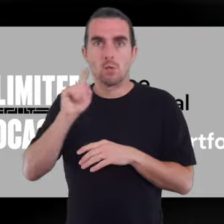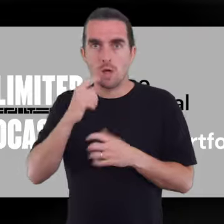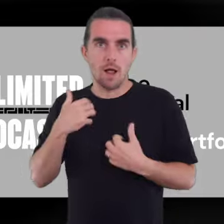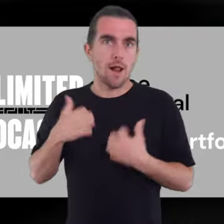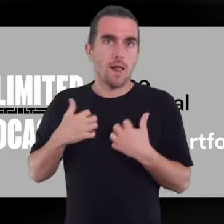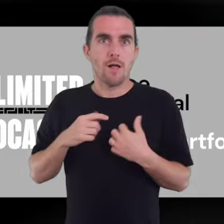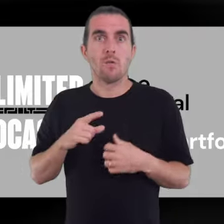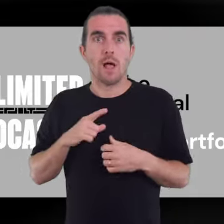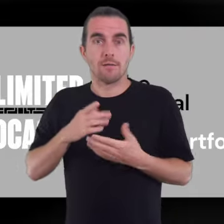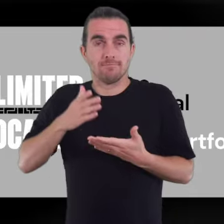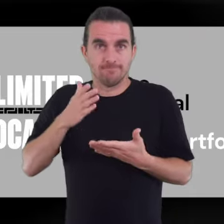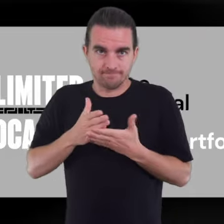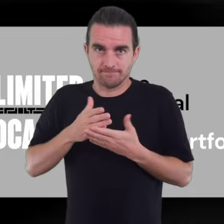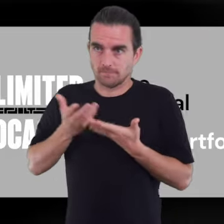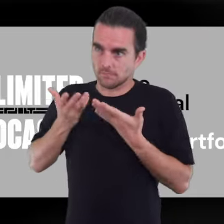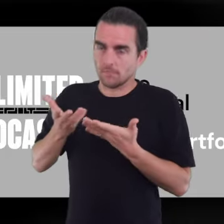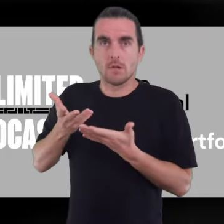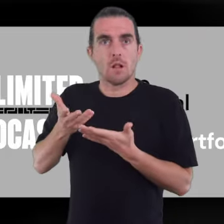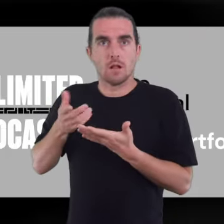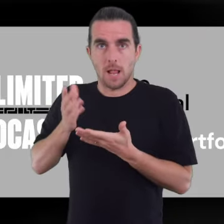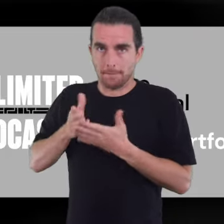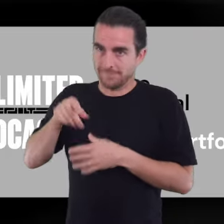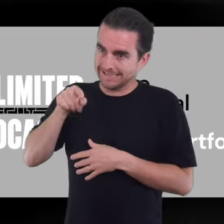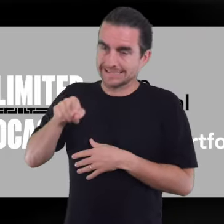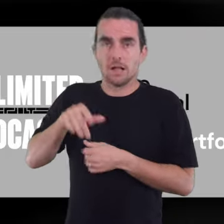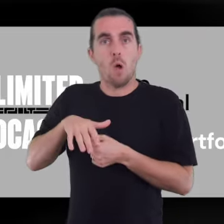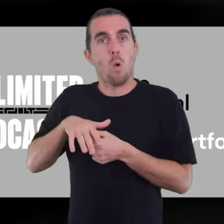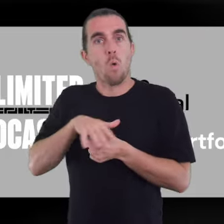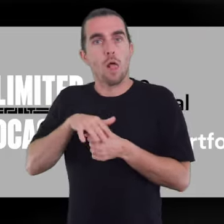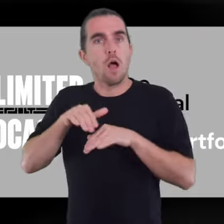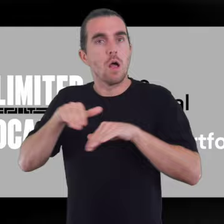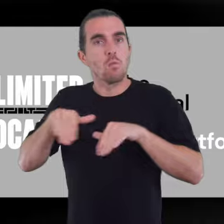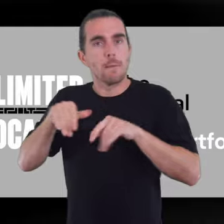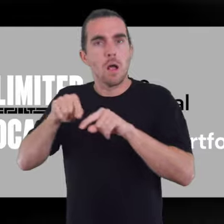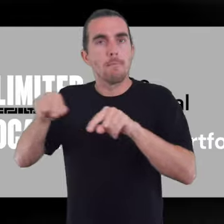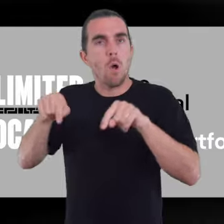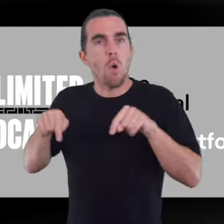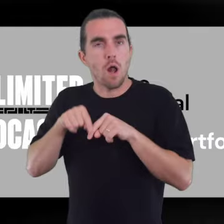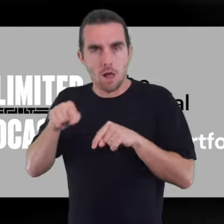there'll be new people that will be able to engage in the work because of the fact that it is in the local swimming pool.